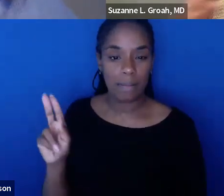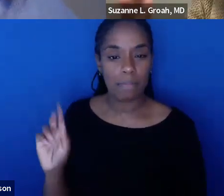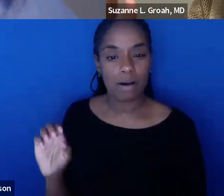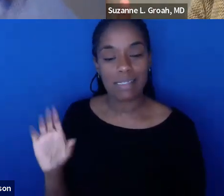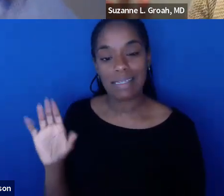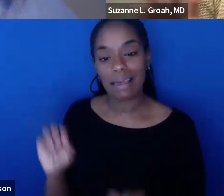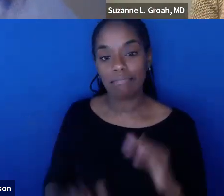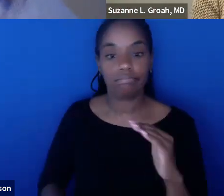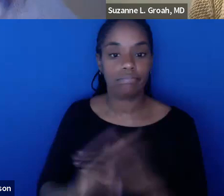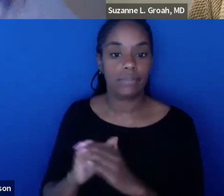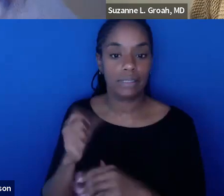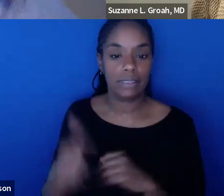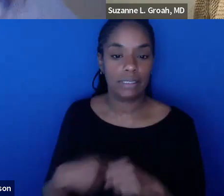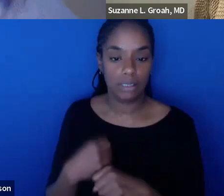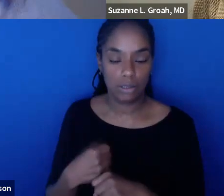be a hormone change during that time.